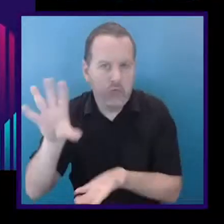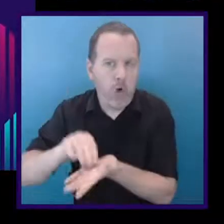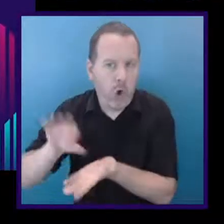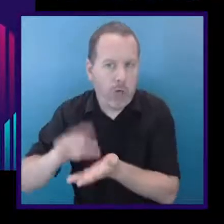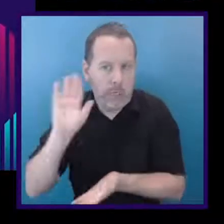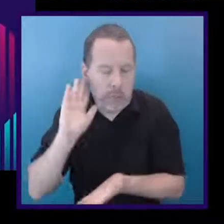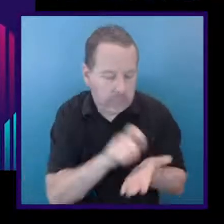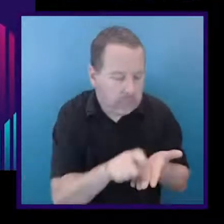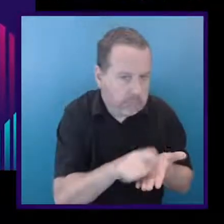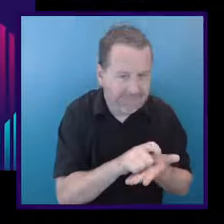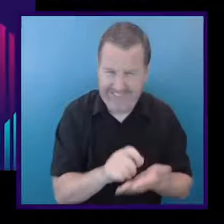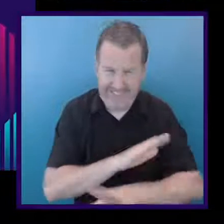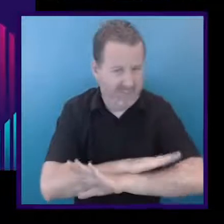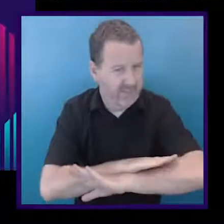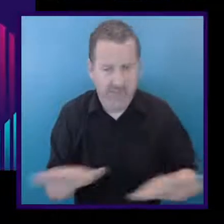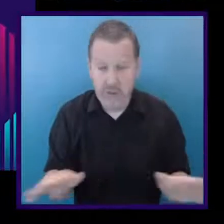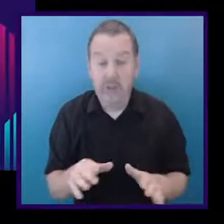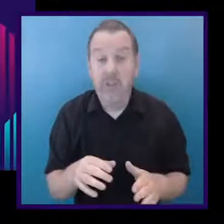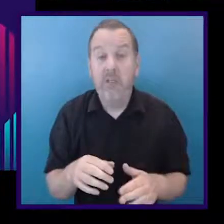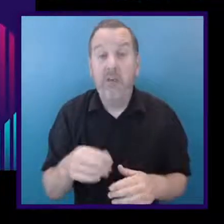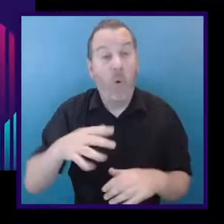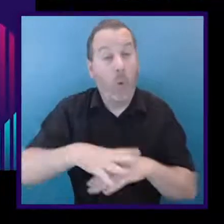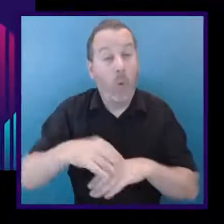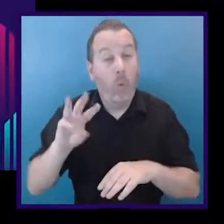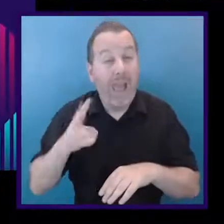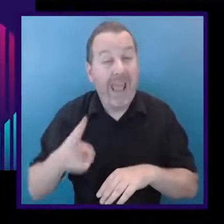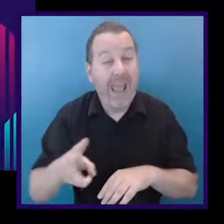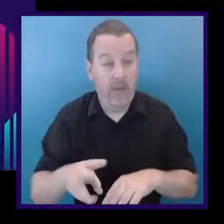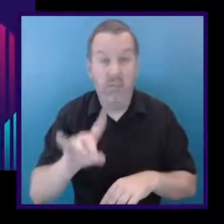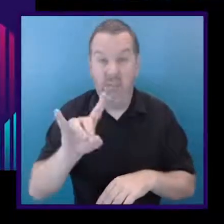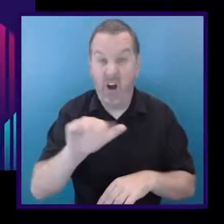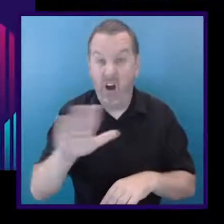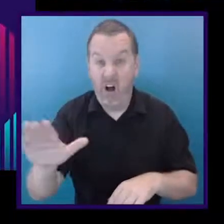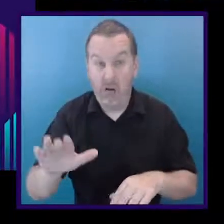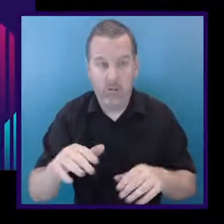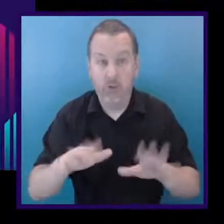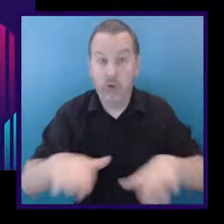nor is the CD player in the assembly hall with pre-recorded language the pupils hear twice.